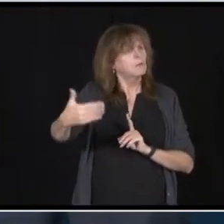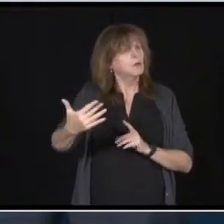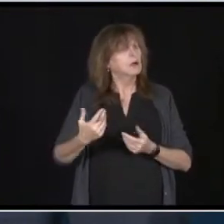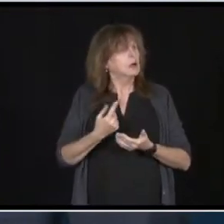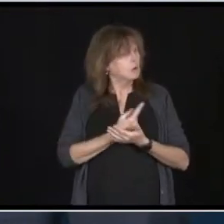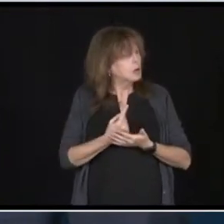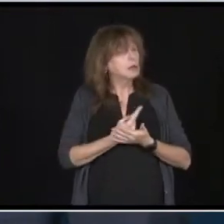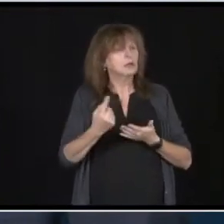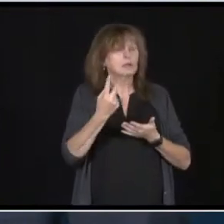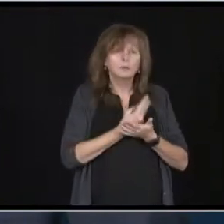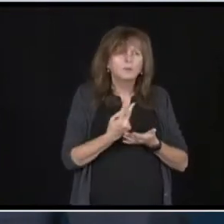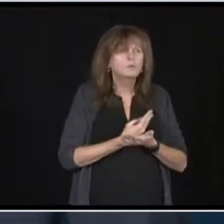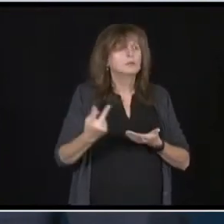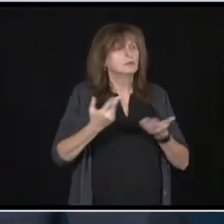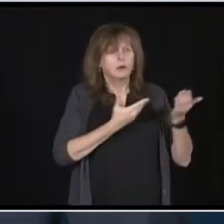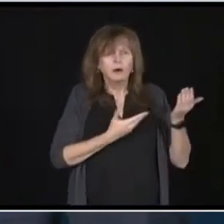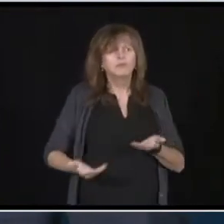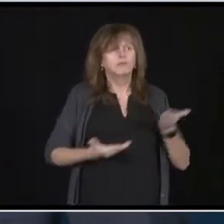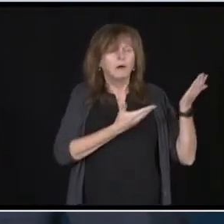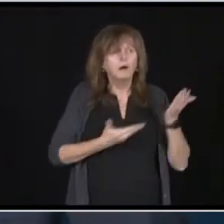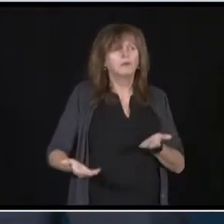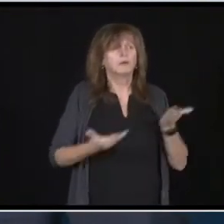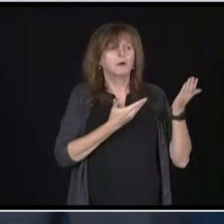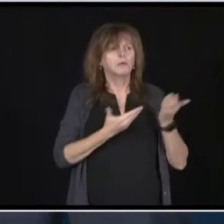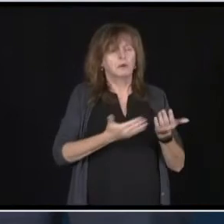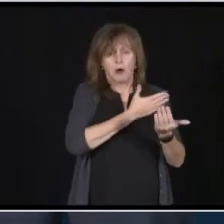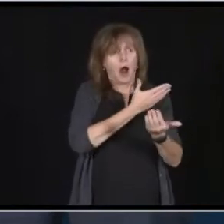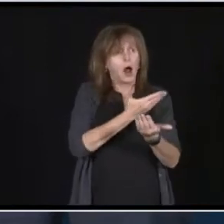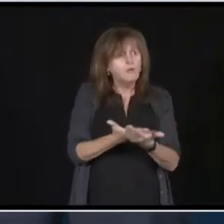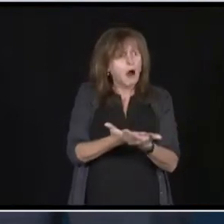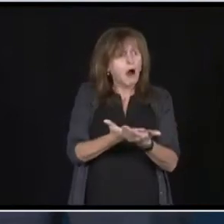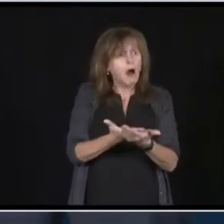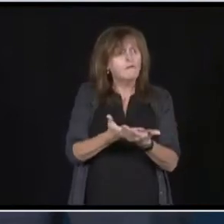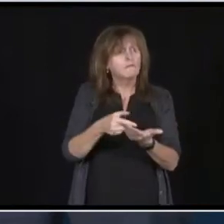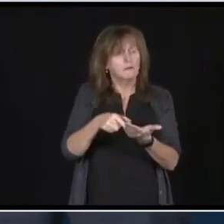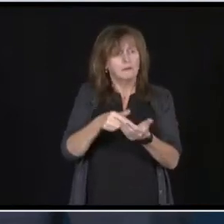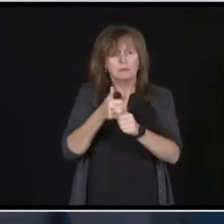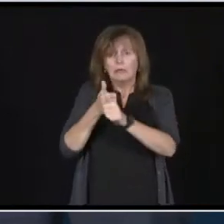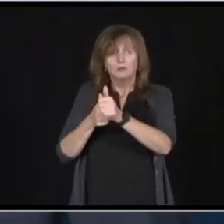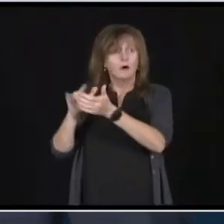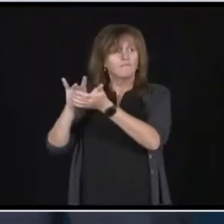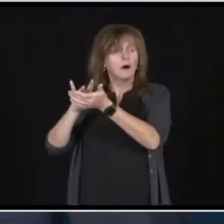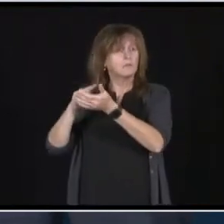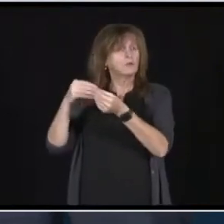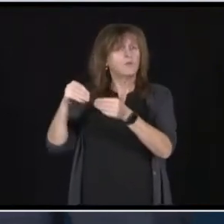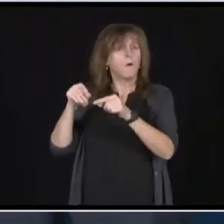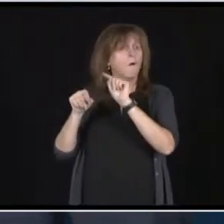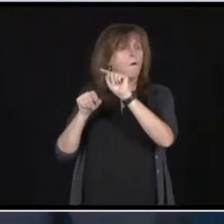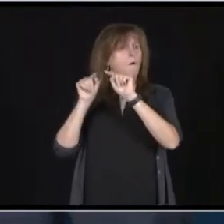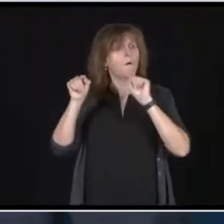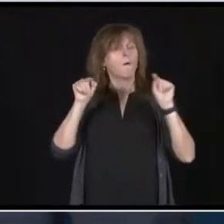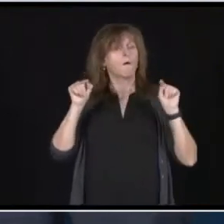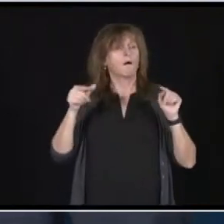Did you say when would people know? Well, the supplies come in on a regular basis. If not weekly, every two weeks.